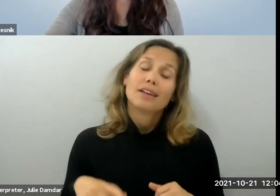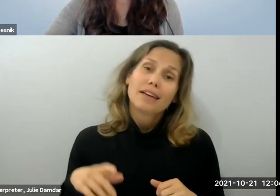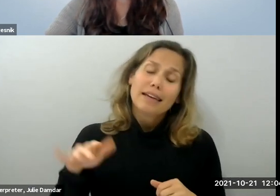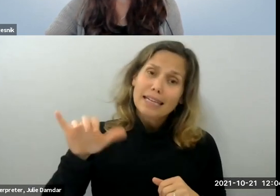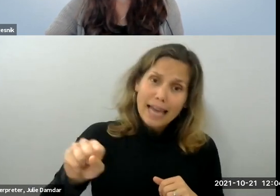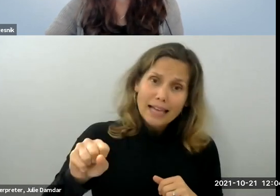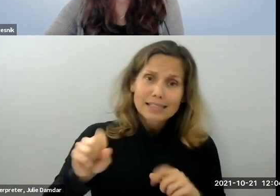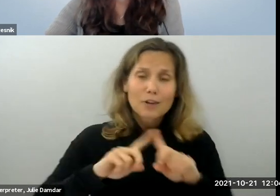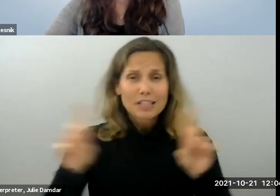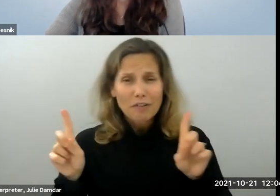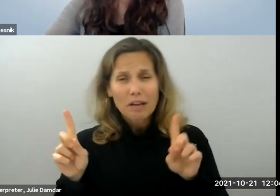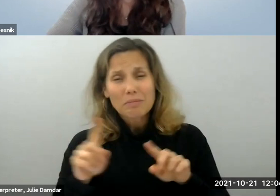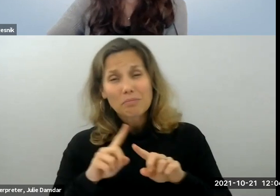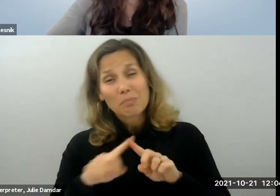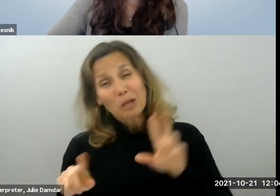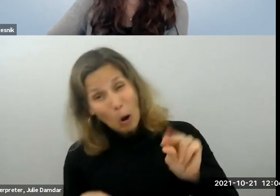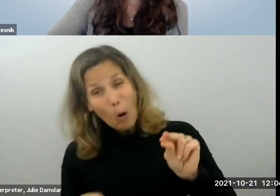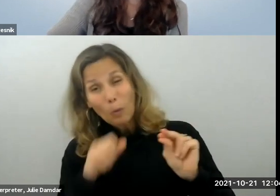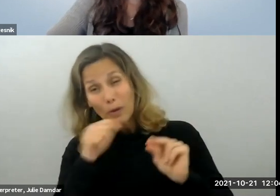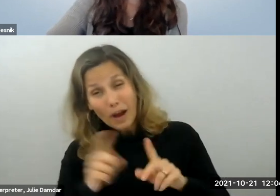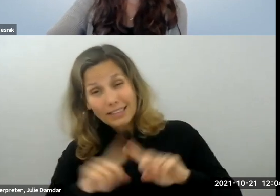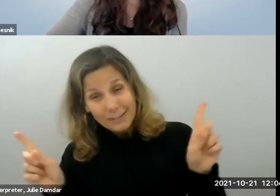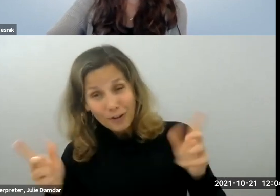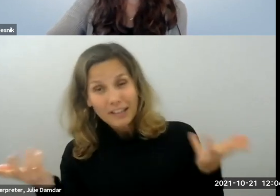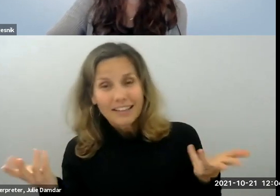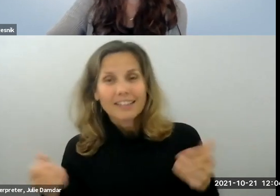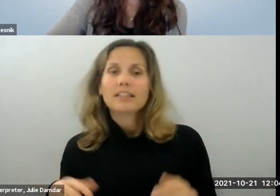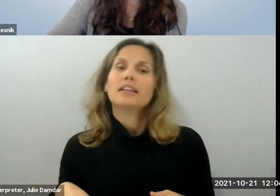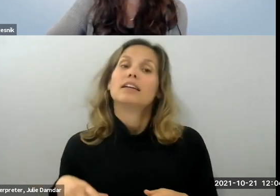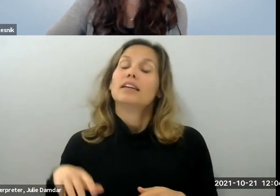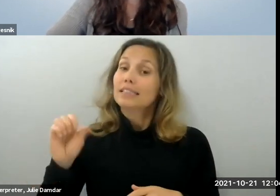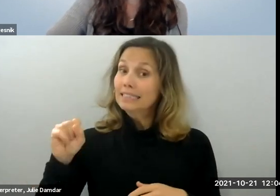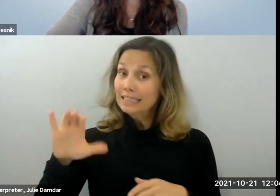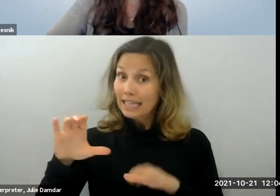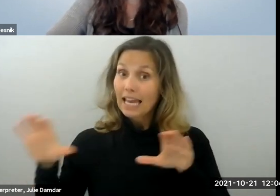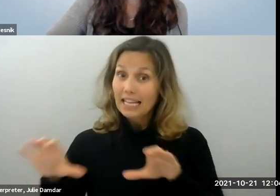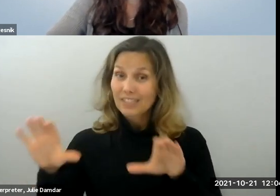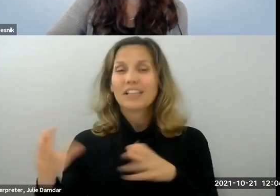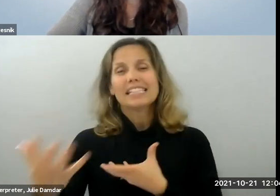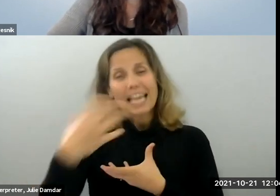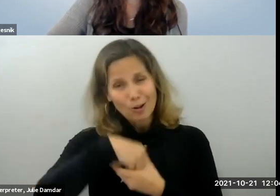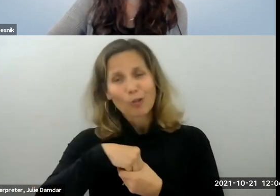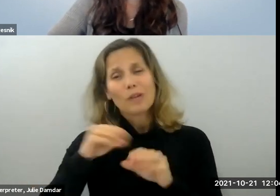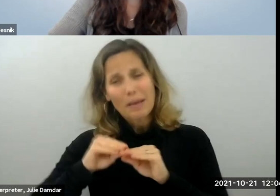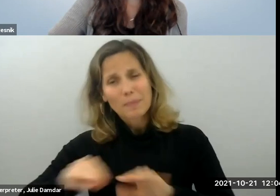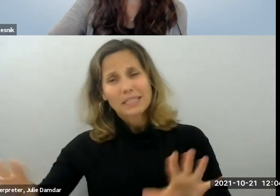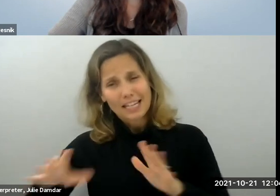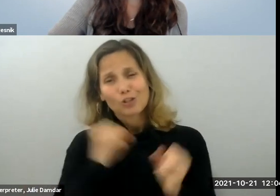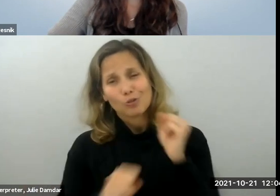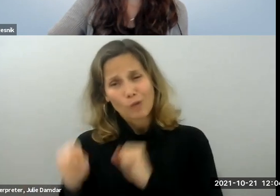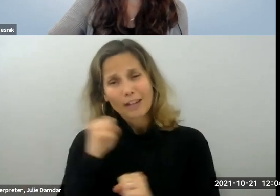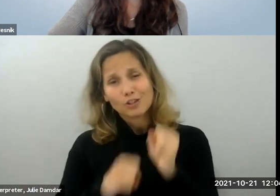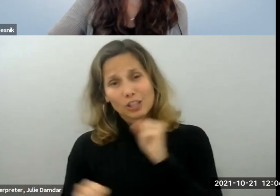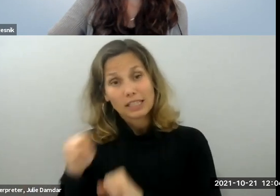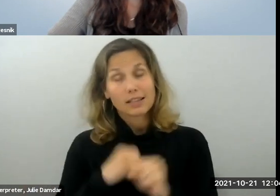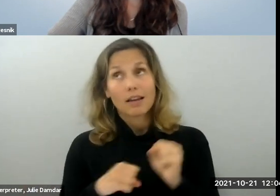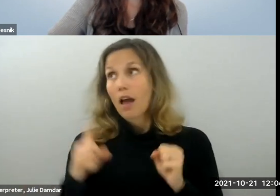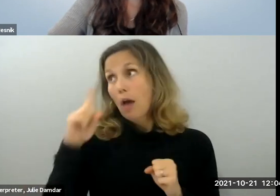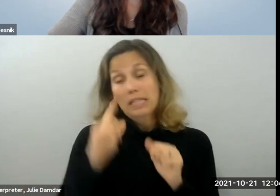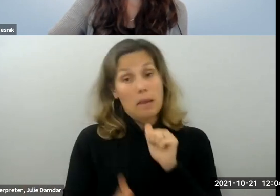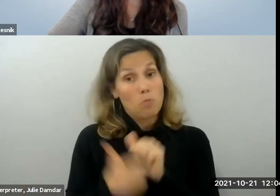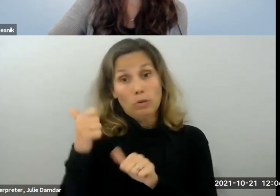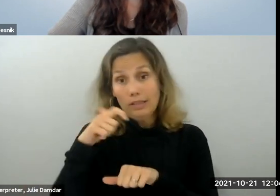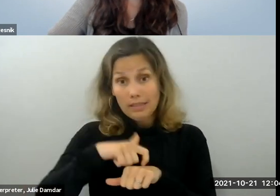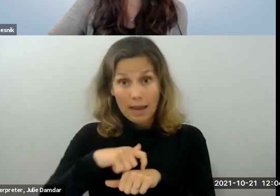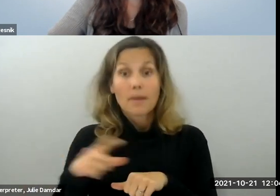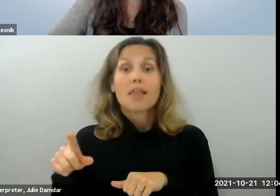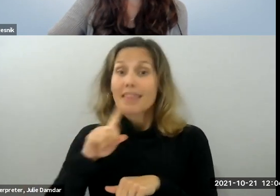Lisa Saldana (she/her/hers): And so the activities on the sick, very much include implementation strategies and I would say, more often than not they are implementation strategies.